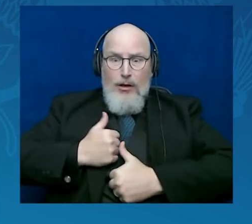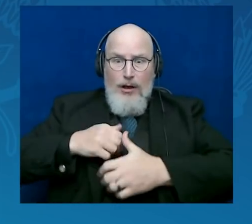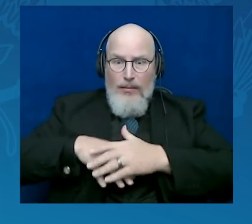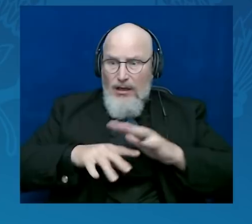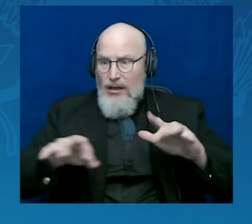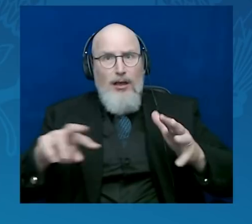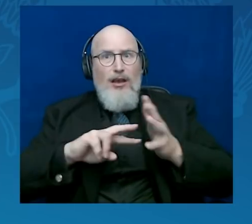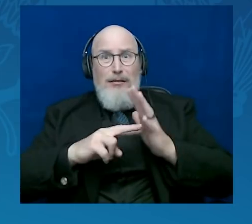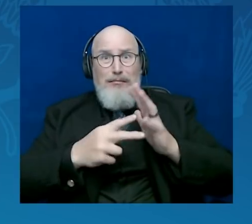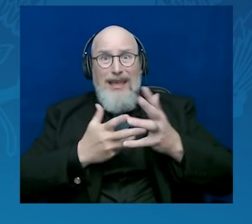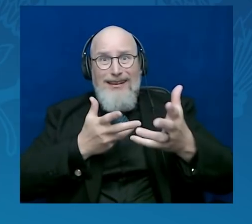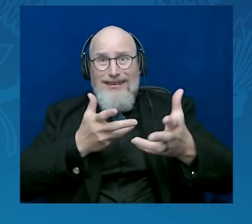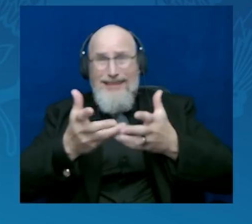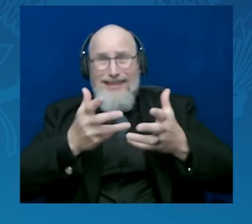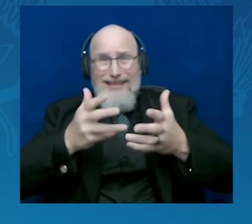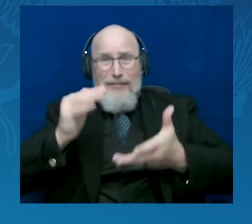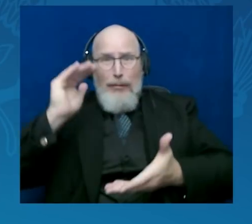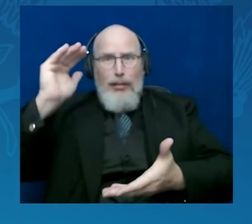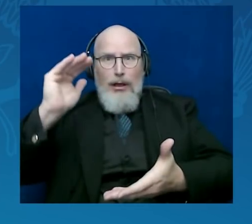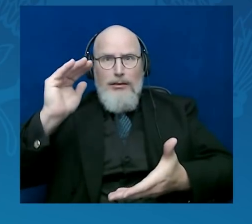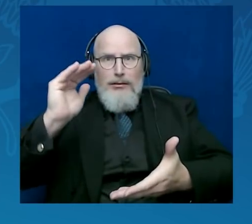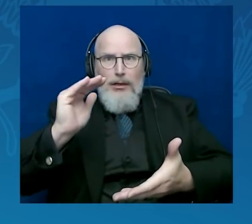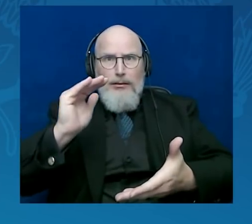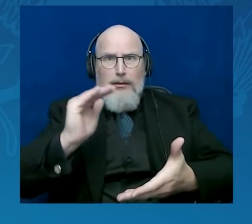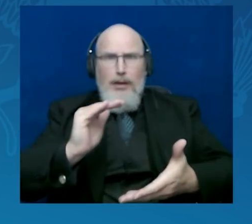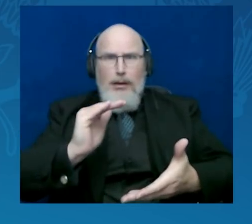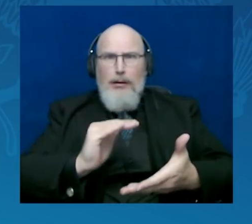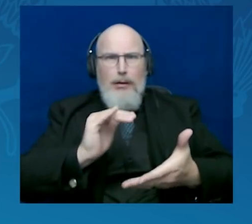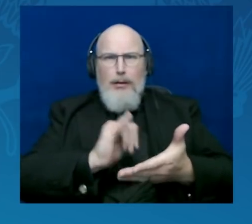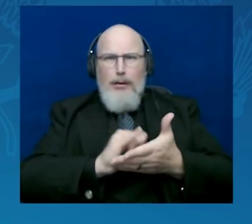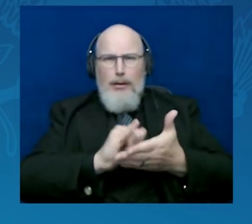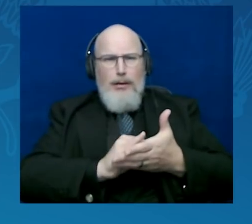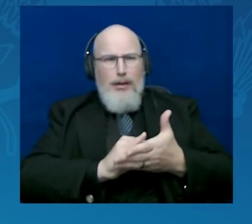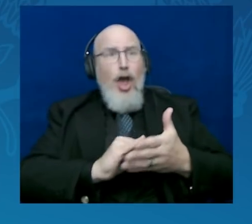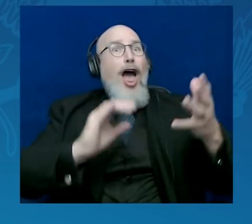Their actions simply do not match their words.